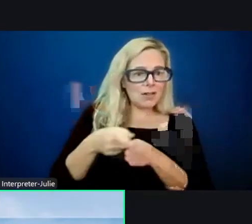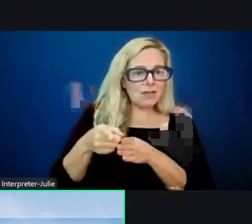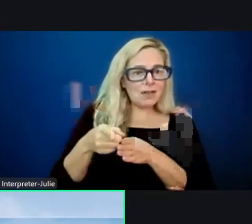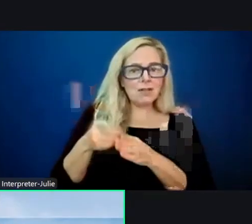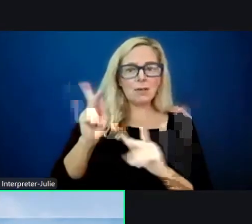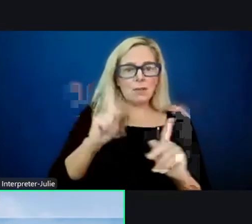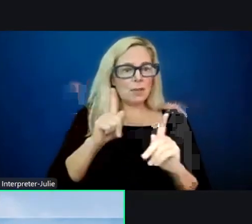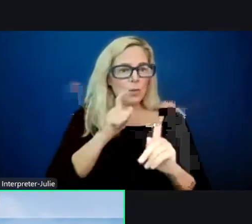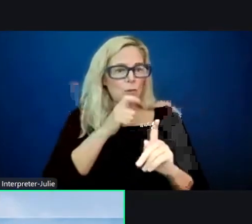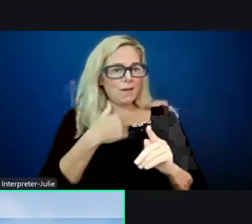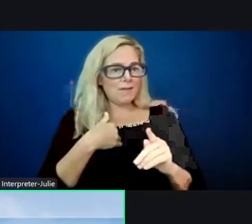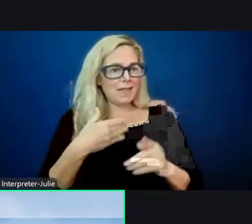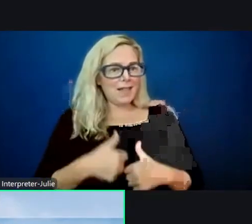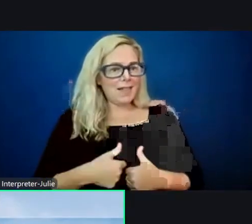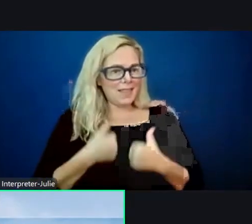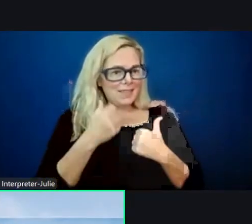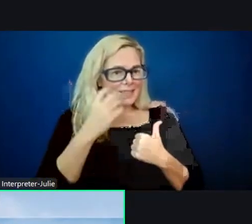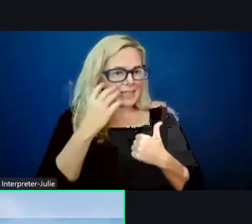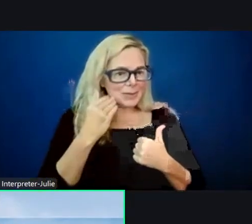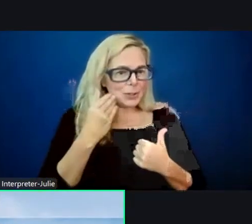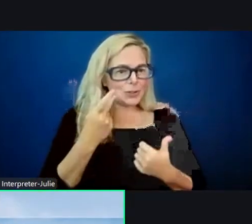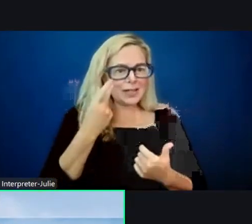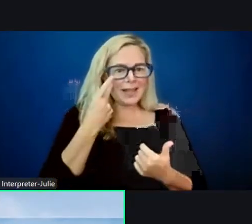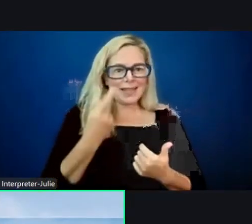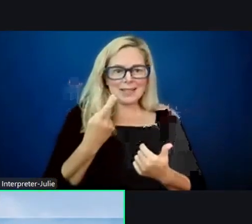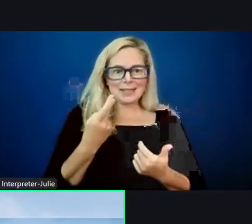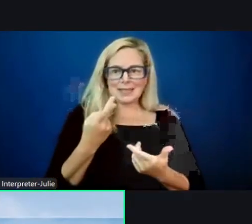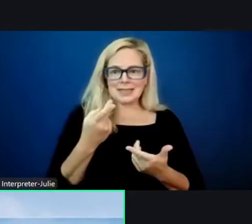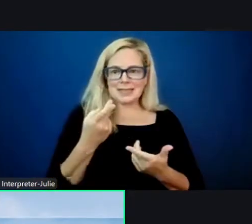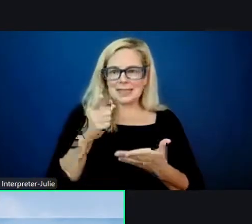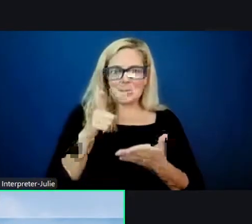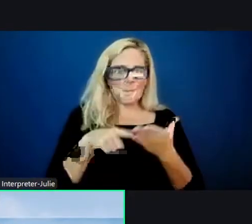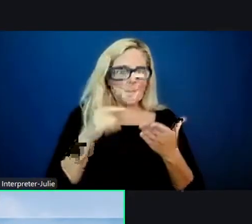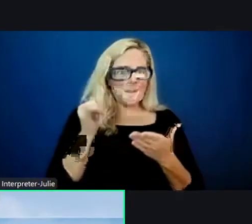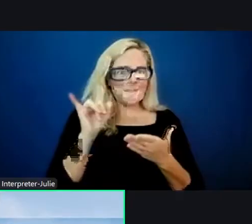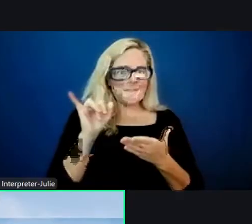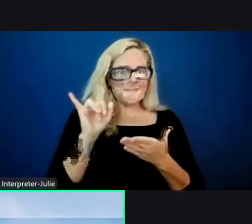then people see what that looks like outside of just that one medicalized